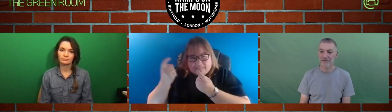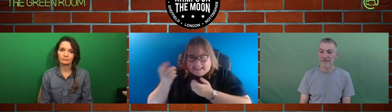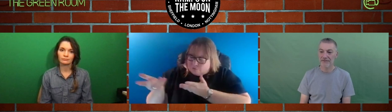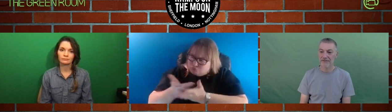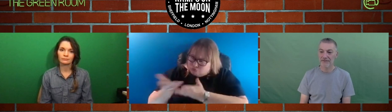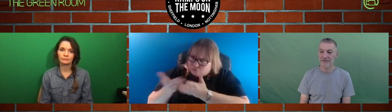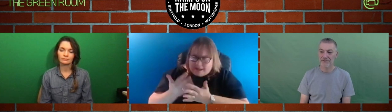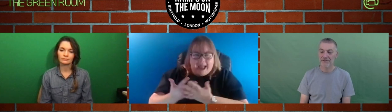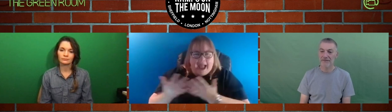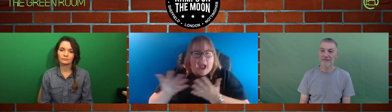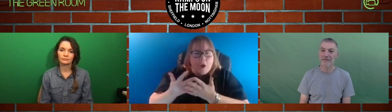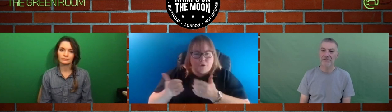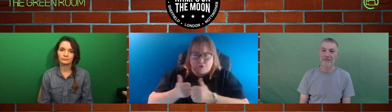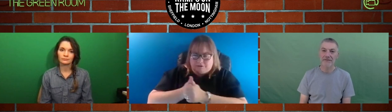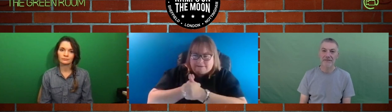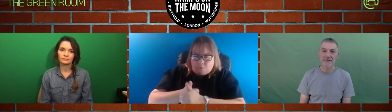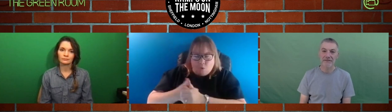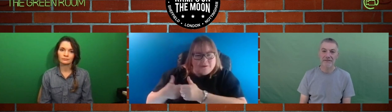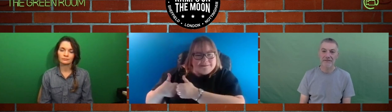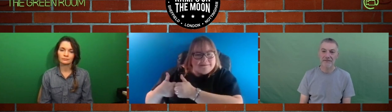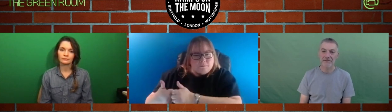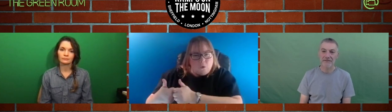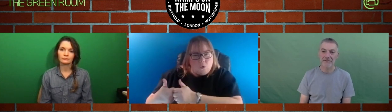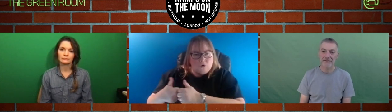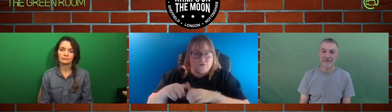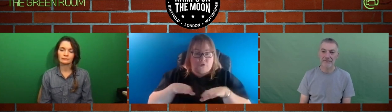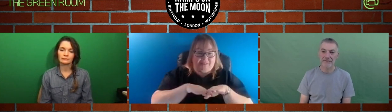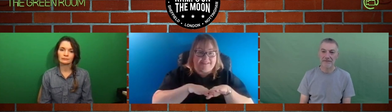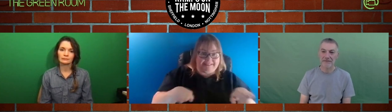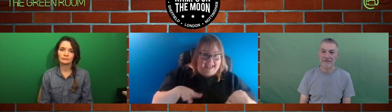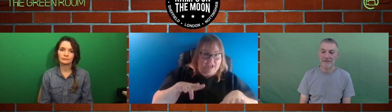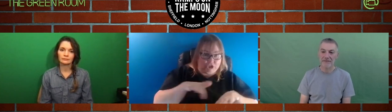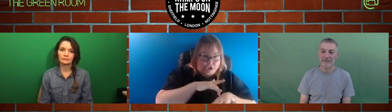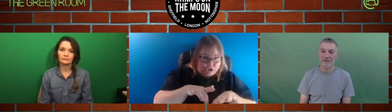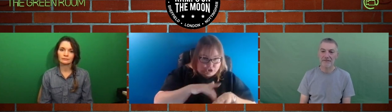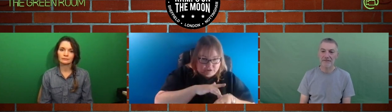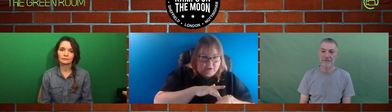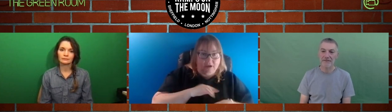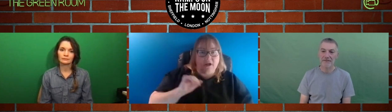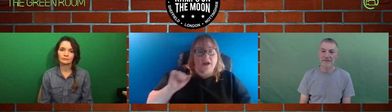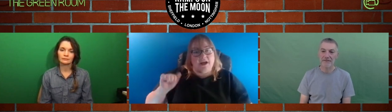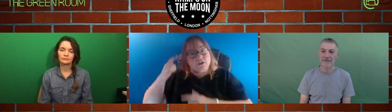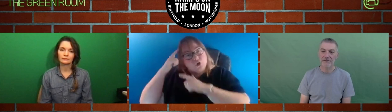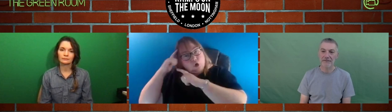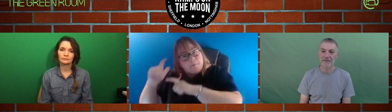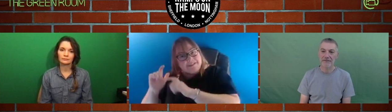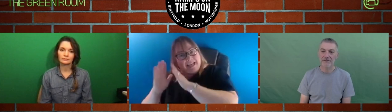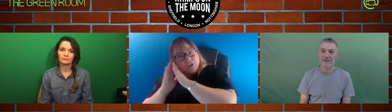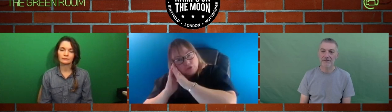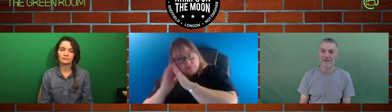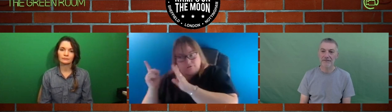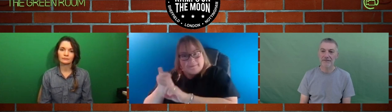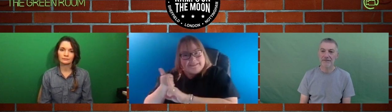on stage and off stage and at accommodation and not in accommodation. So we had a few different plans and I